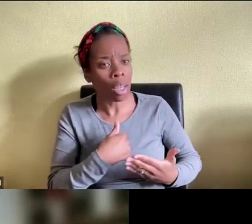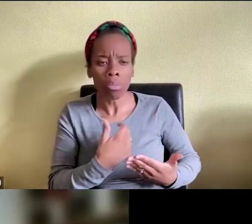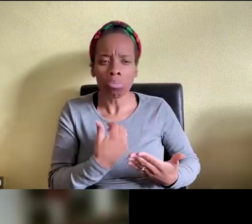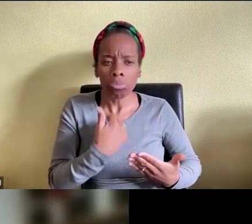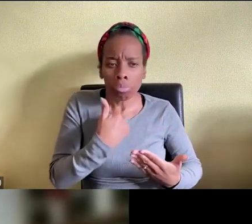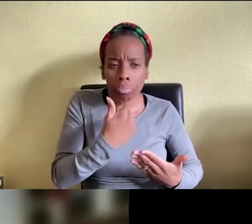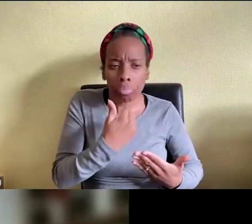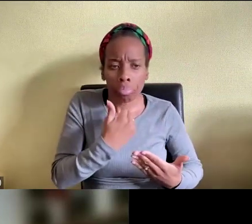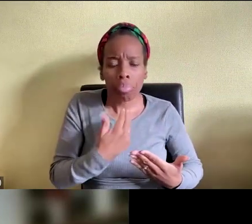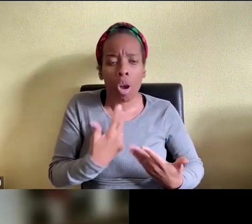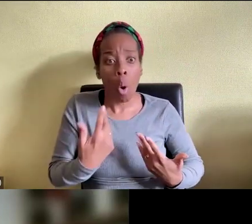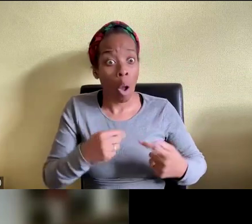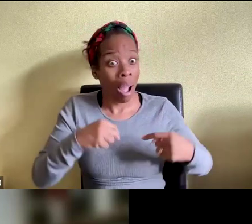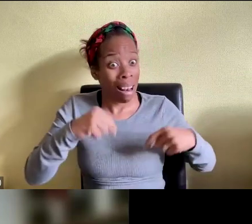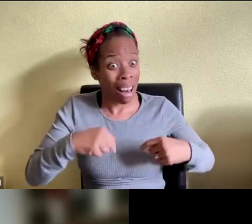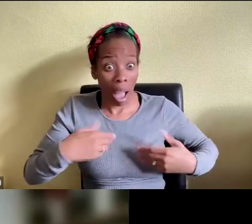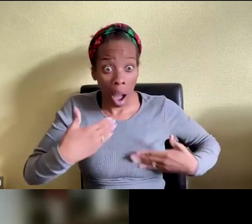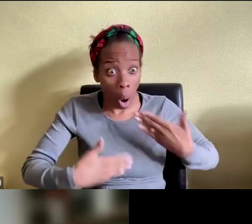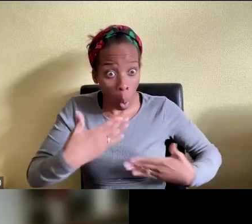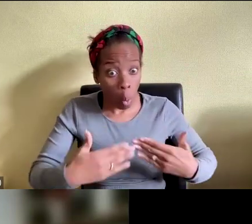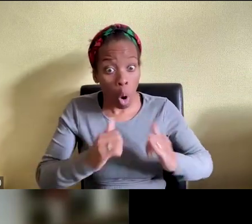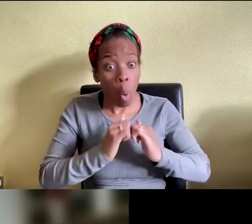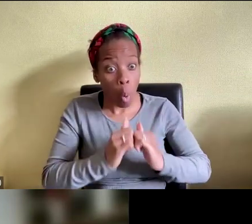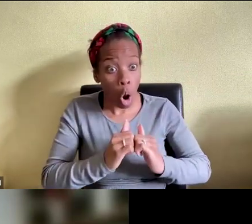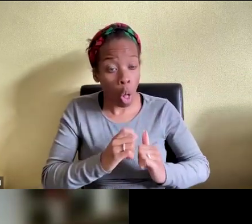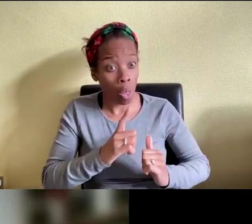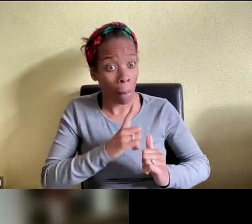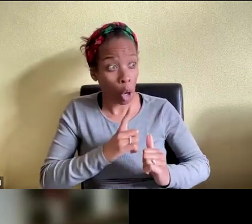we need to go now because if we don't go now, that first act is going to be out of time.